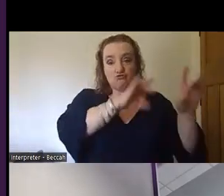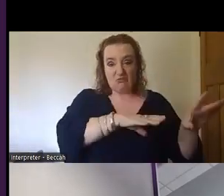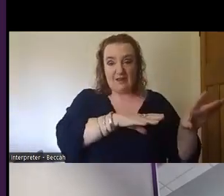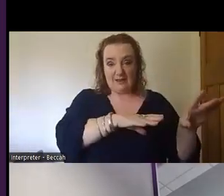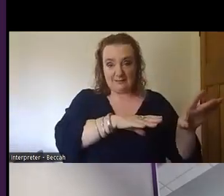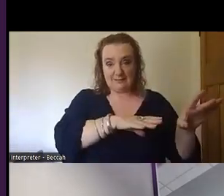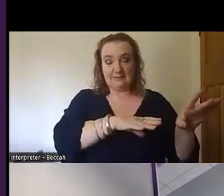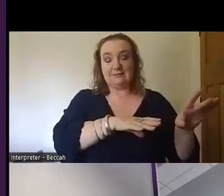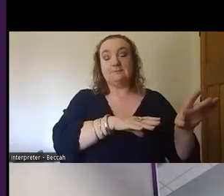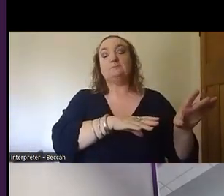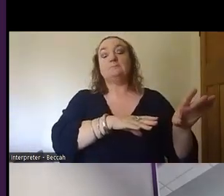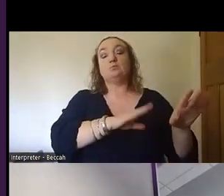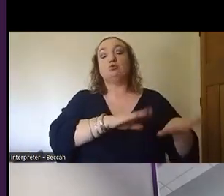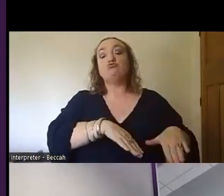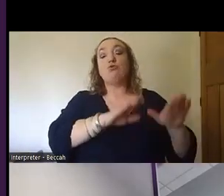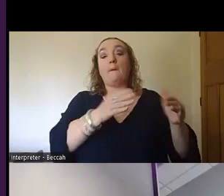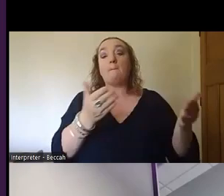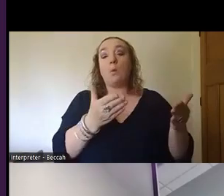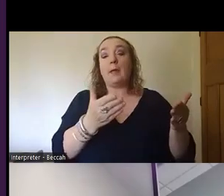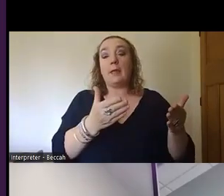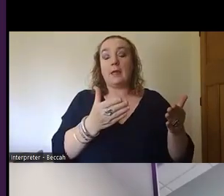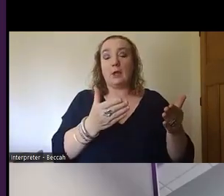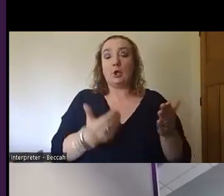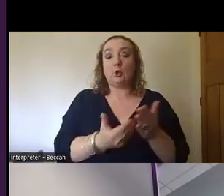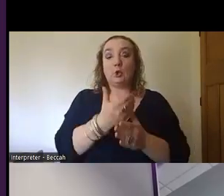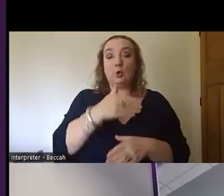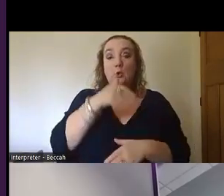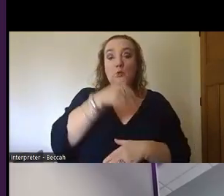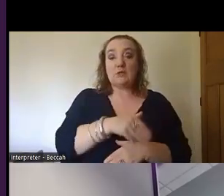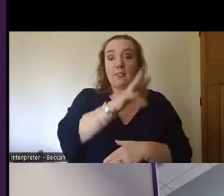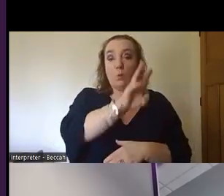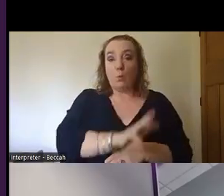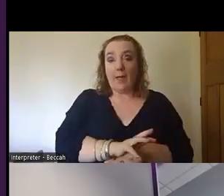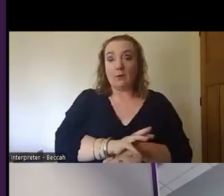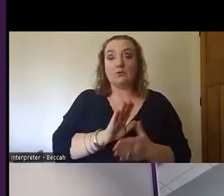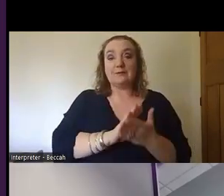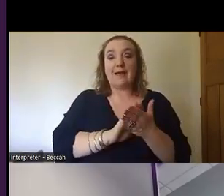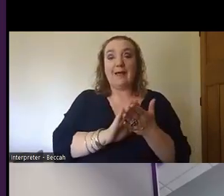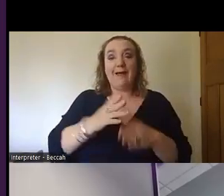I grew up in New South Wales in the Hunter Valley, and then in the Central West.